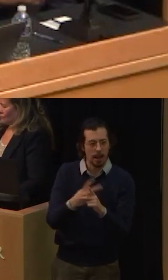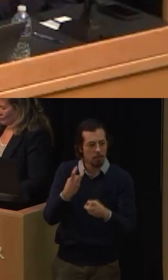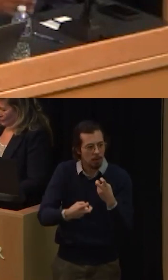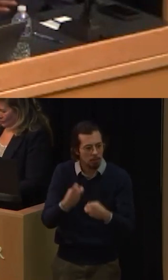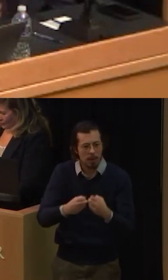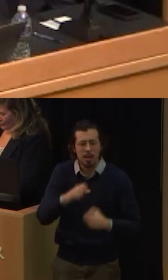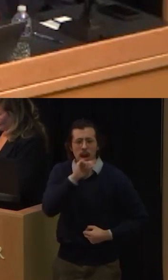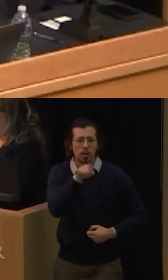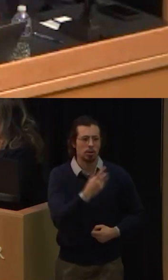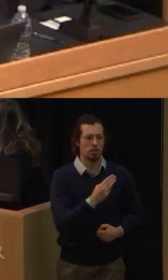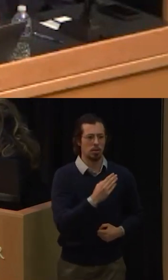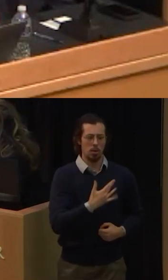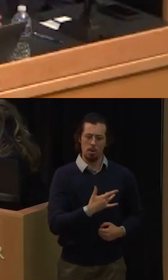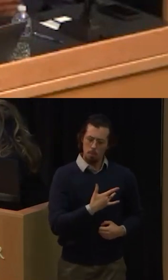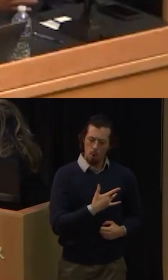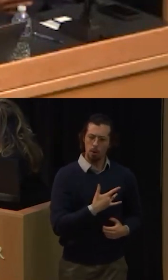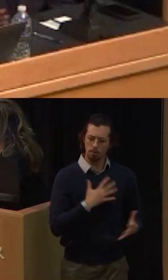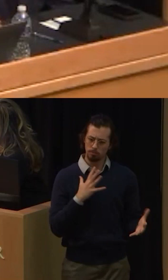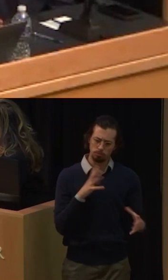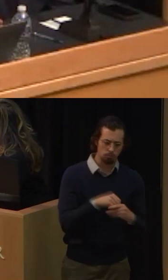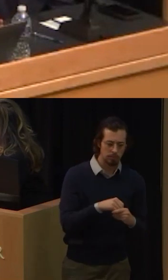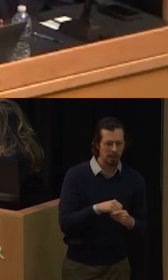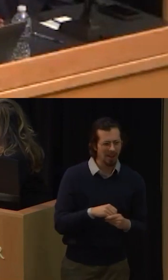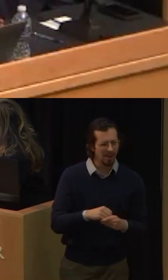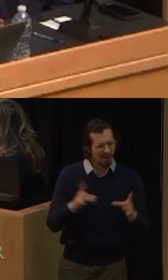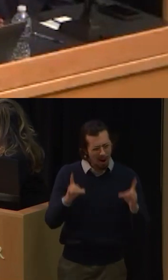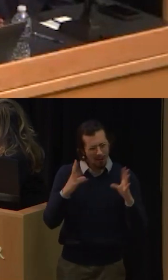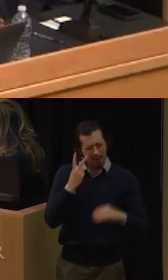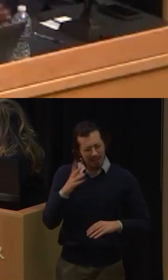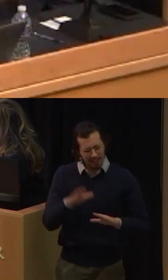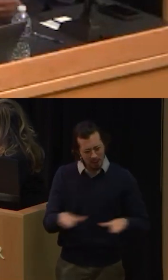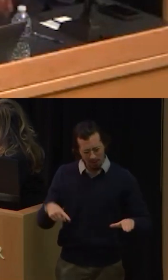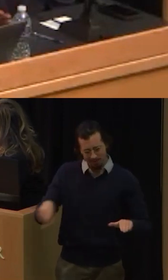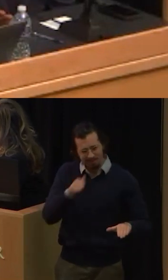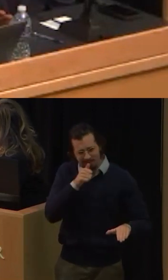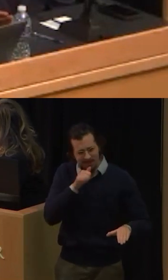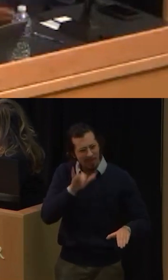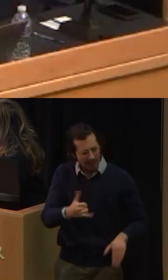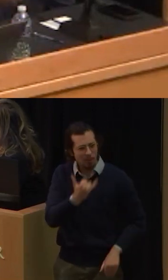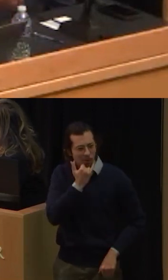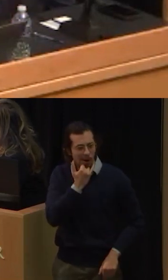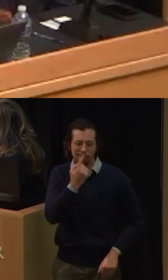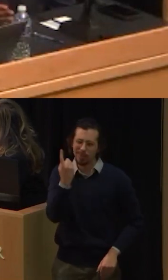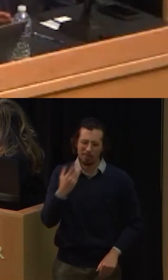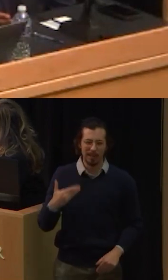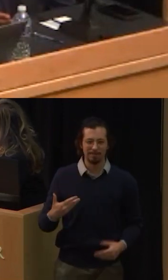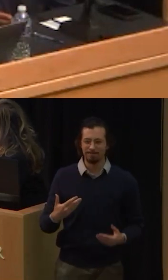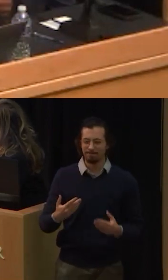not only as a moral imperative, right? It's terrible to see children suffer. That's wrong. There's something inherently bad about that,